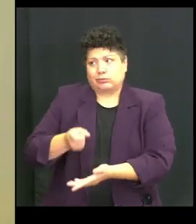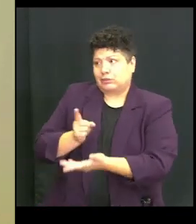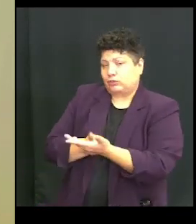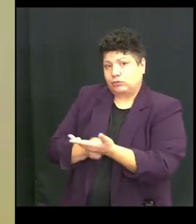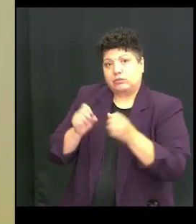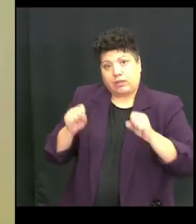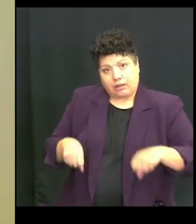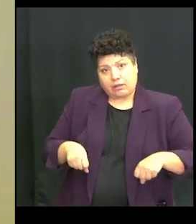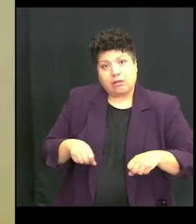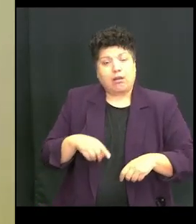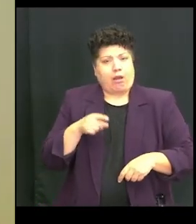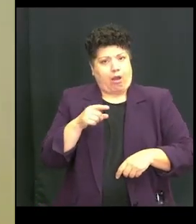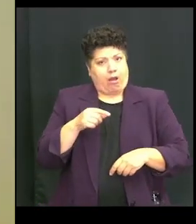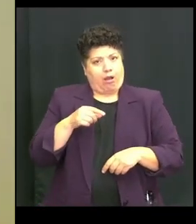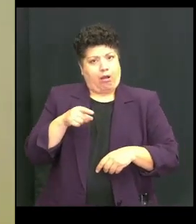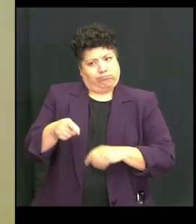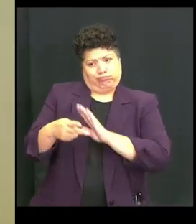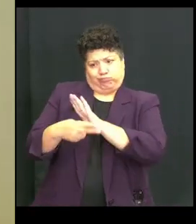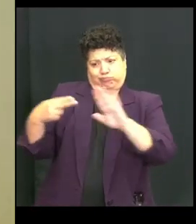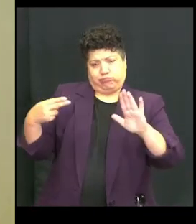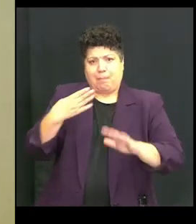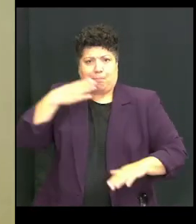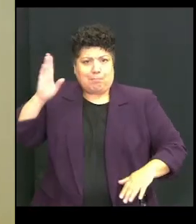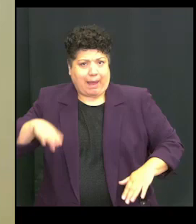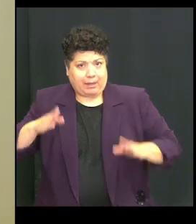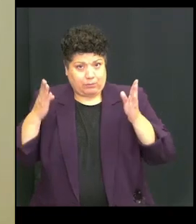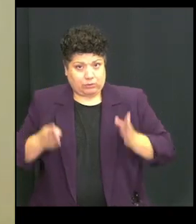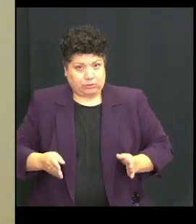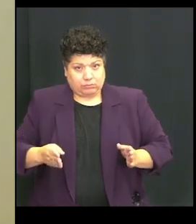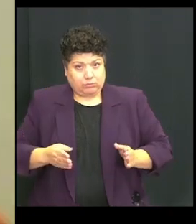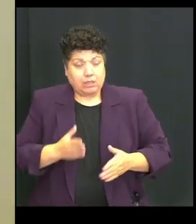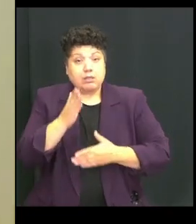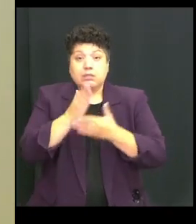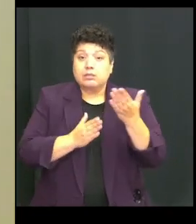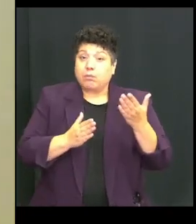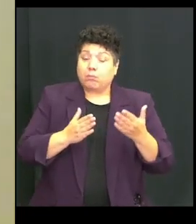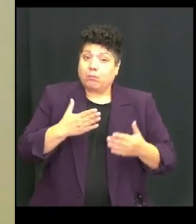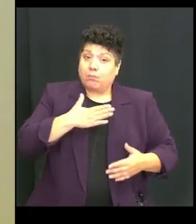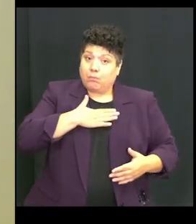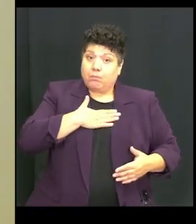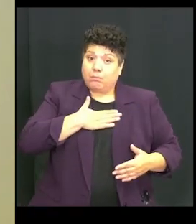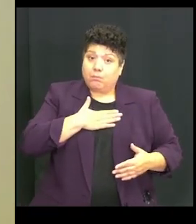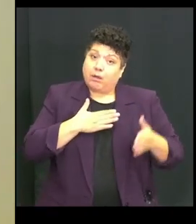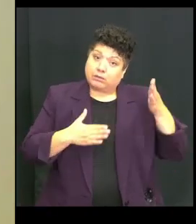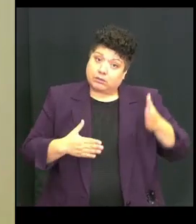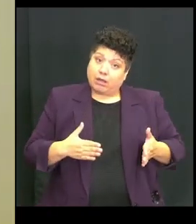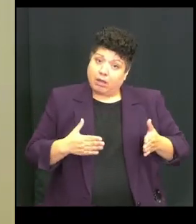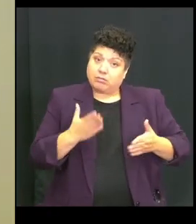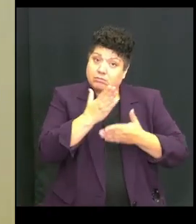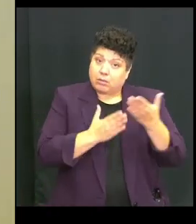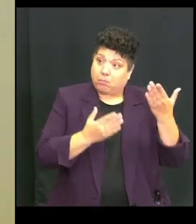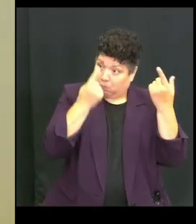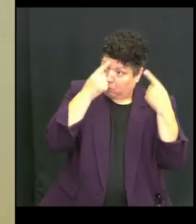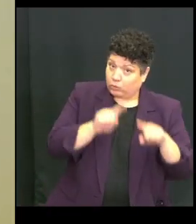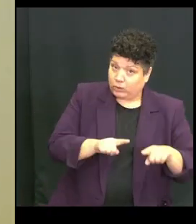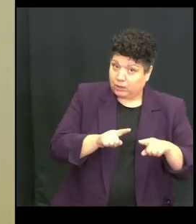Some people on my side actually happen to agree with the folks on the other side.